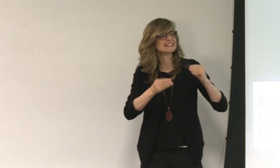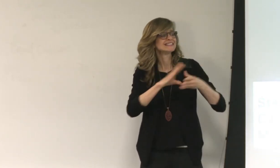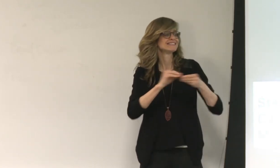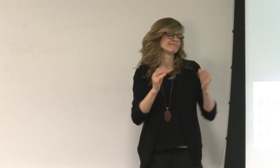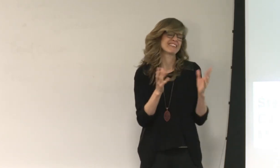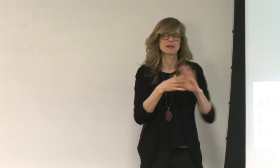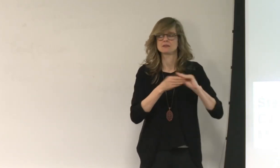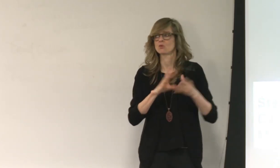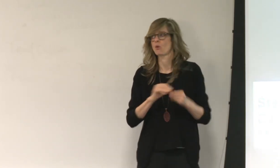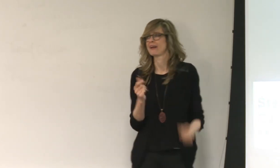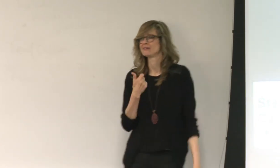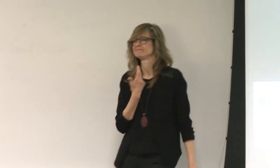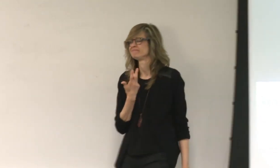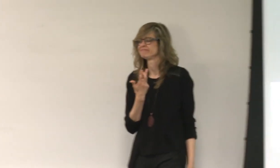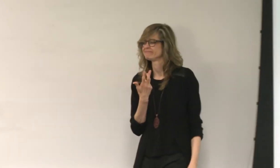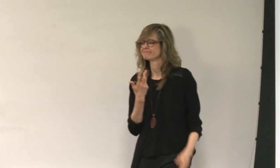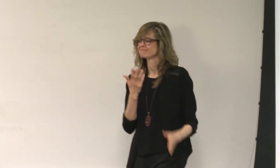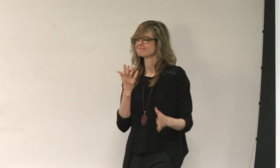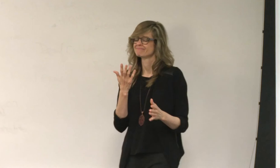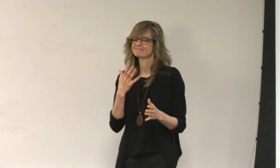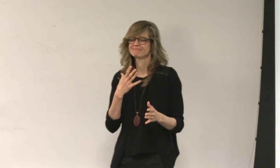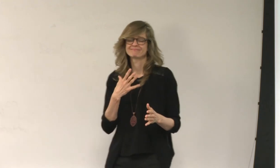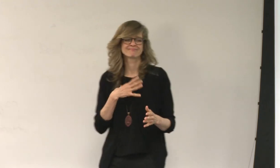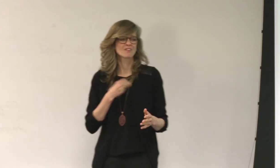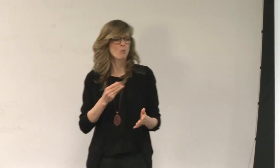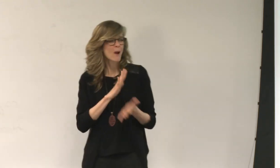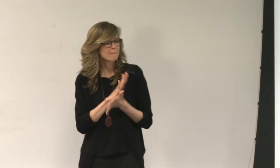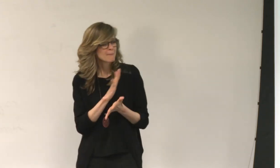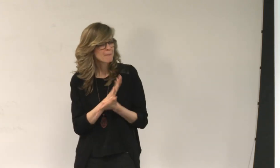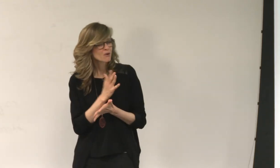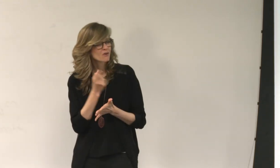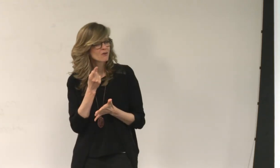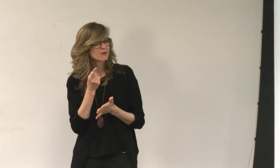TO WRITE A WHITE PAPER.